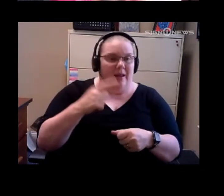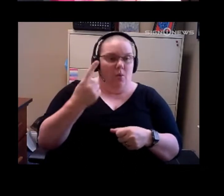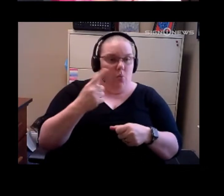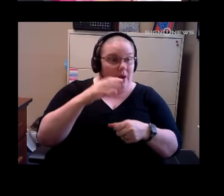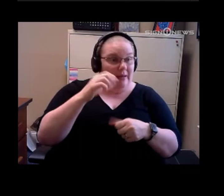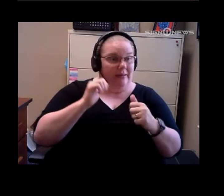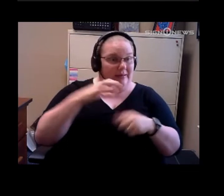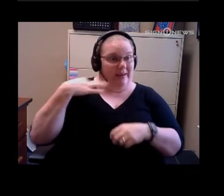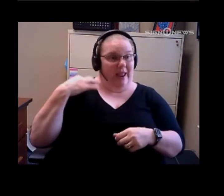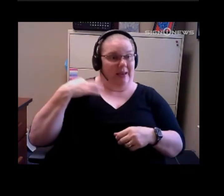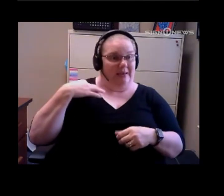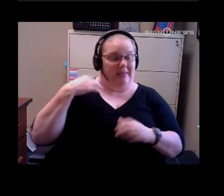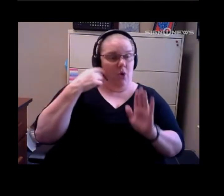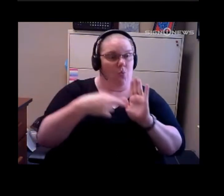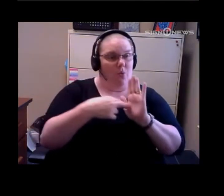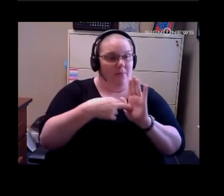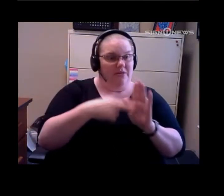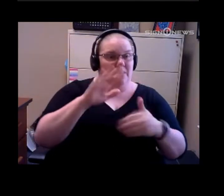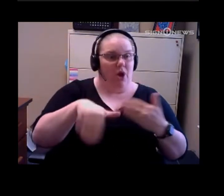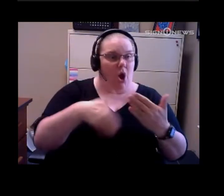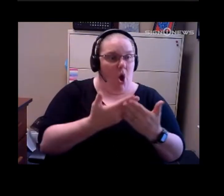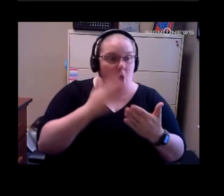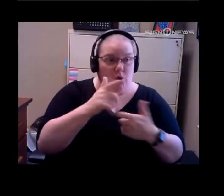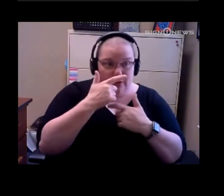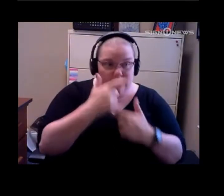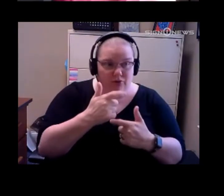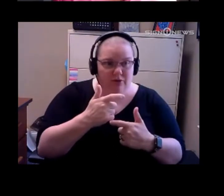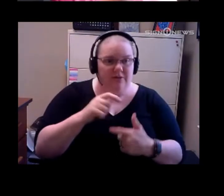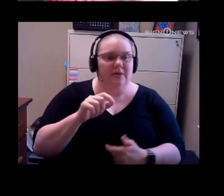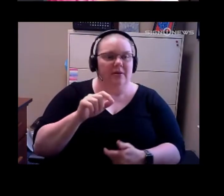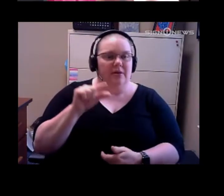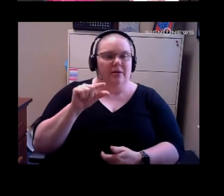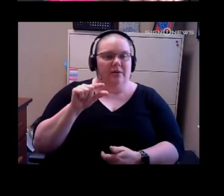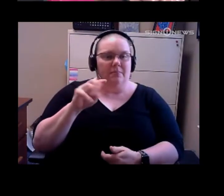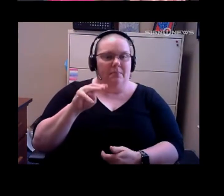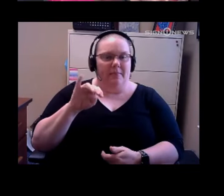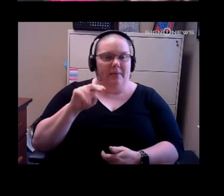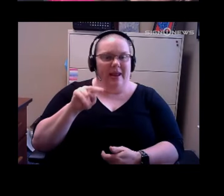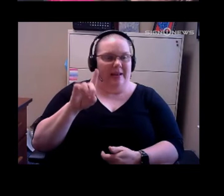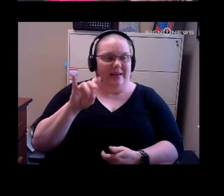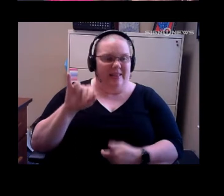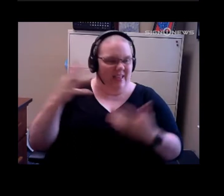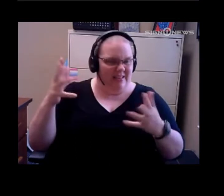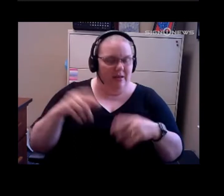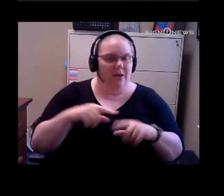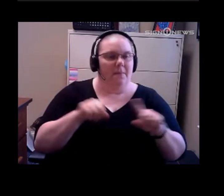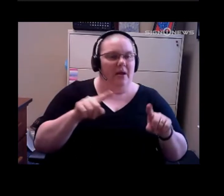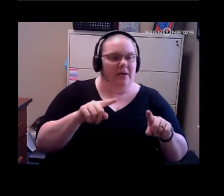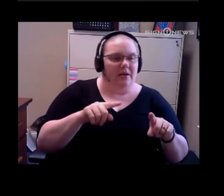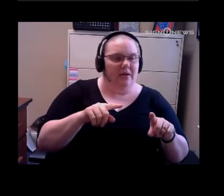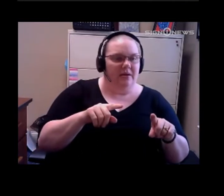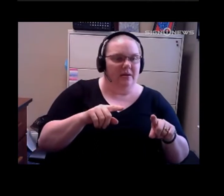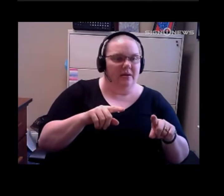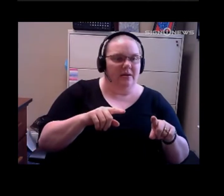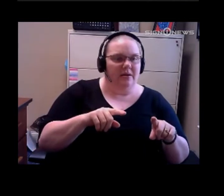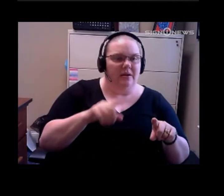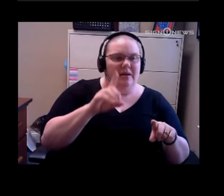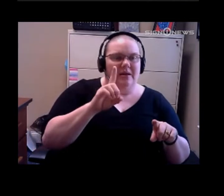and explain it